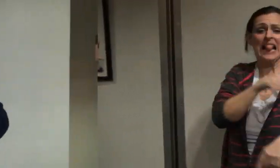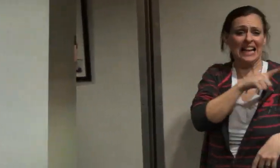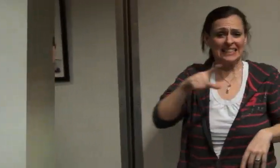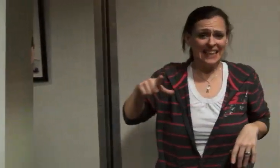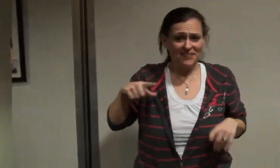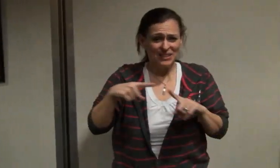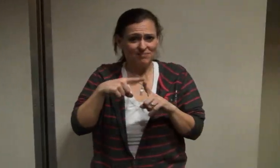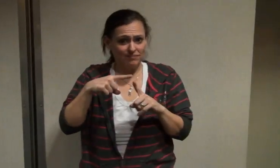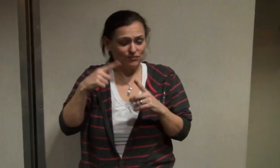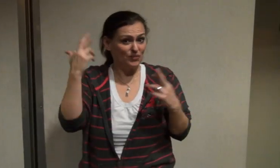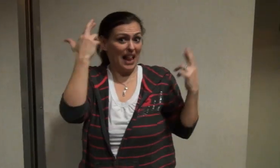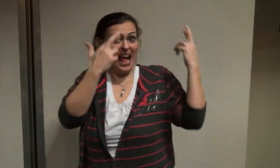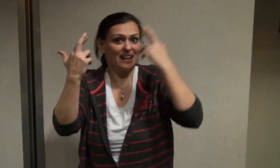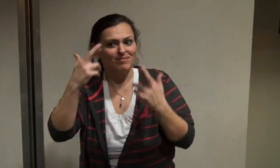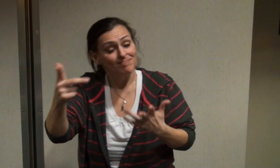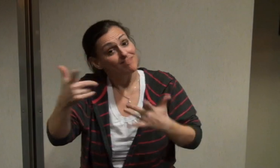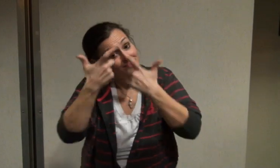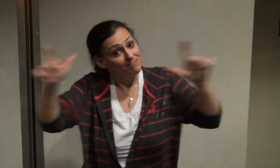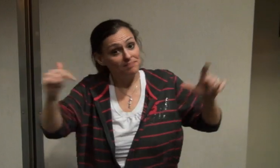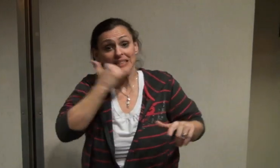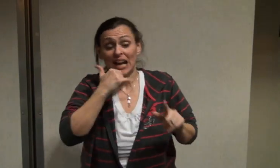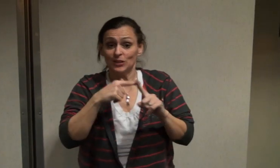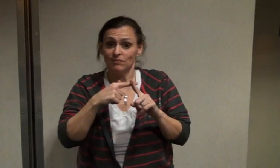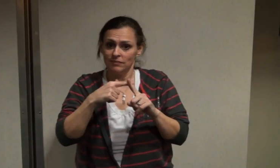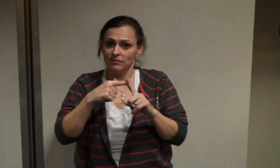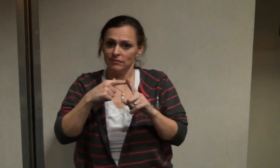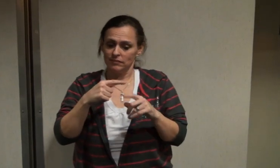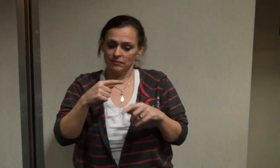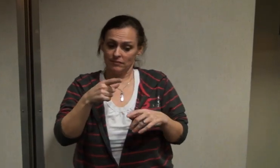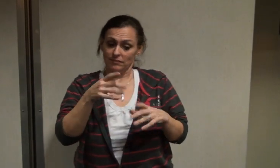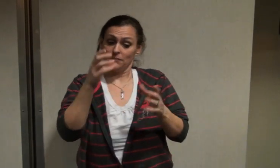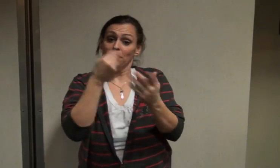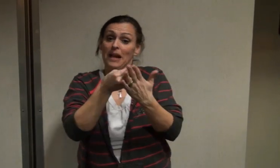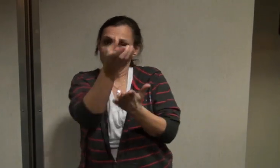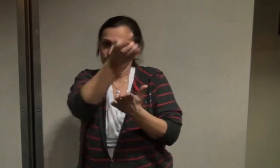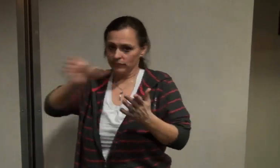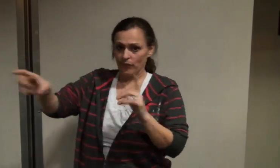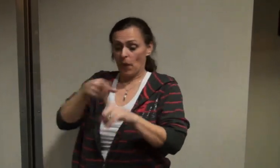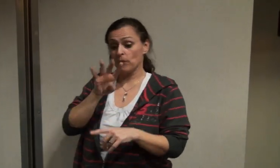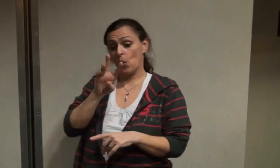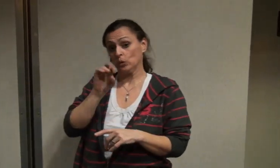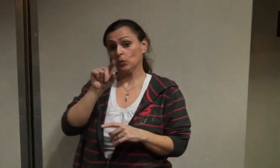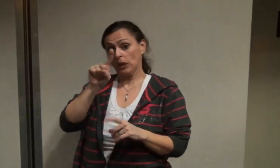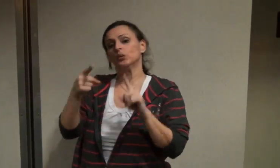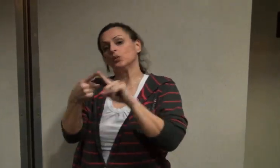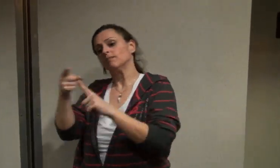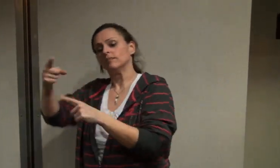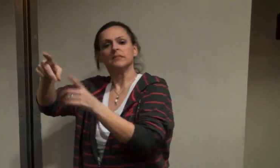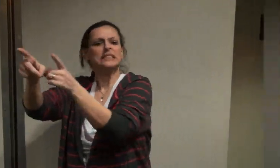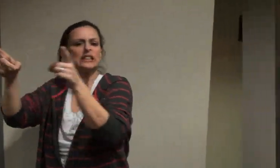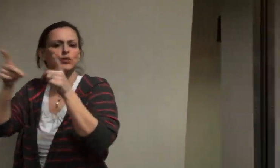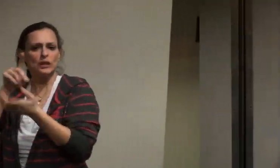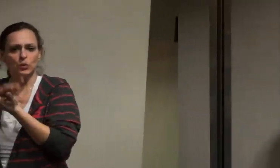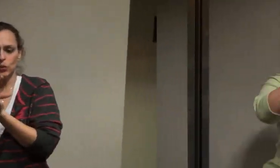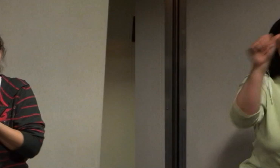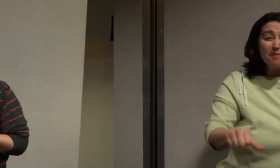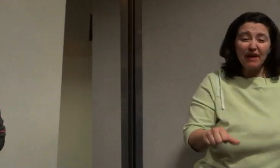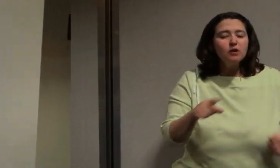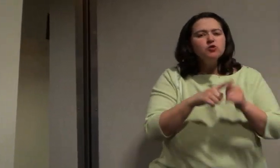[Kelly] I hope that the legislature realize that it would be a big mistake to transfer the money and program from 4201 schools to the district schools.